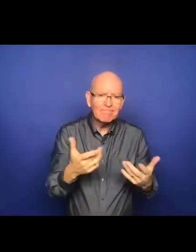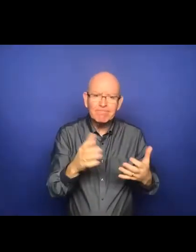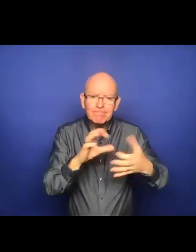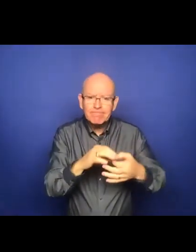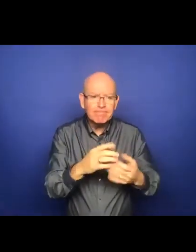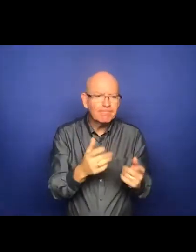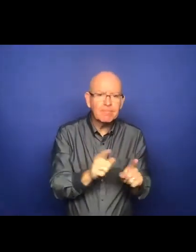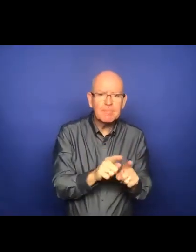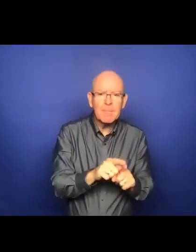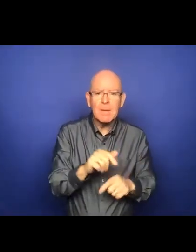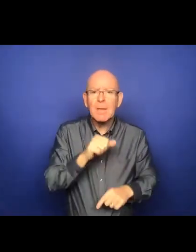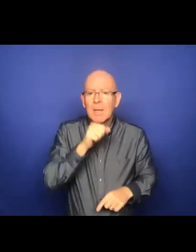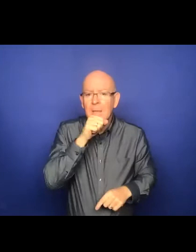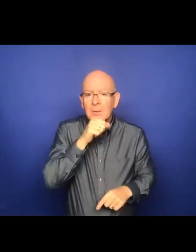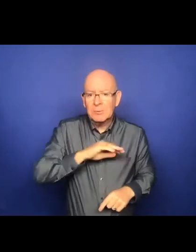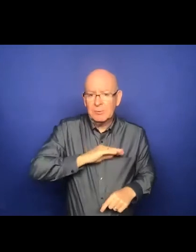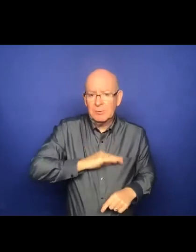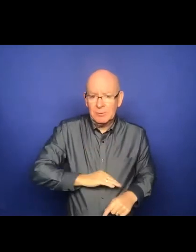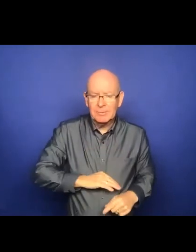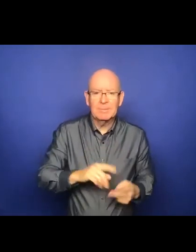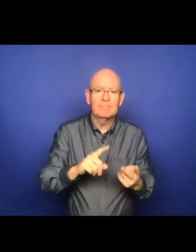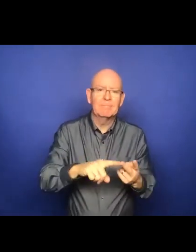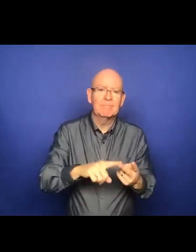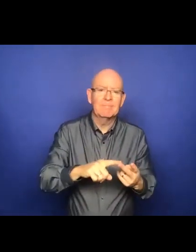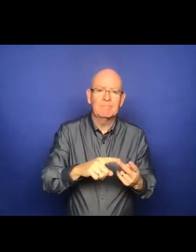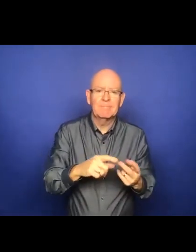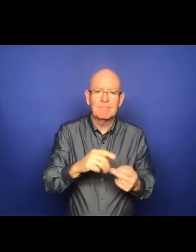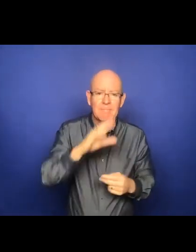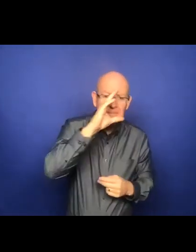one of the major barriers to the accurate assessment